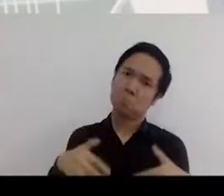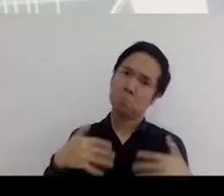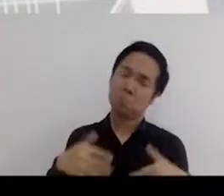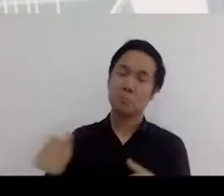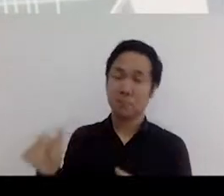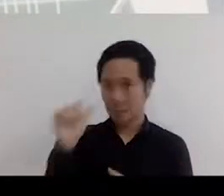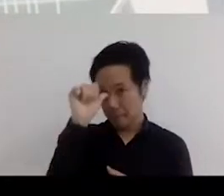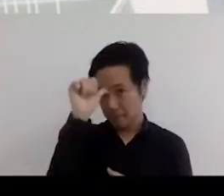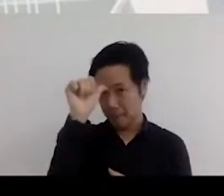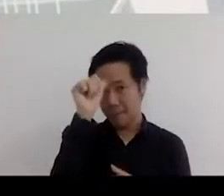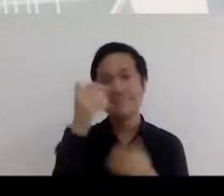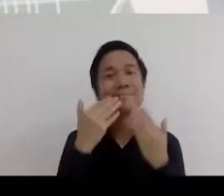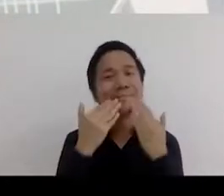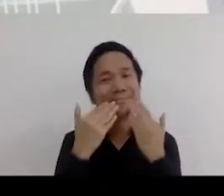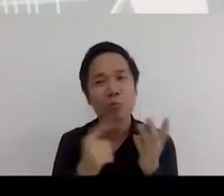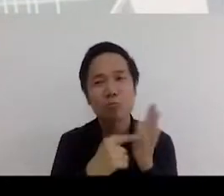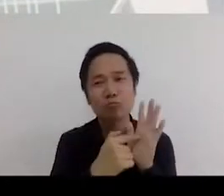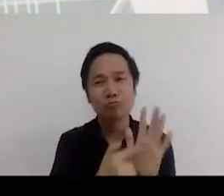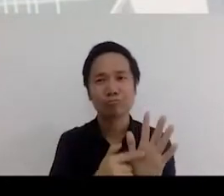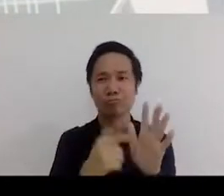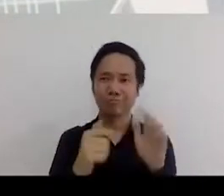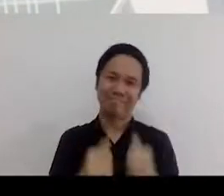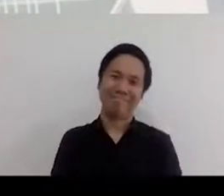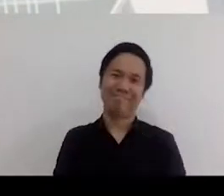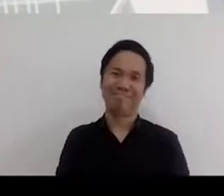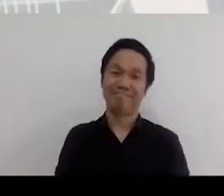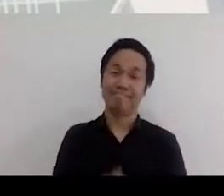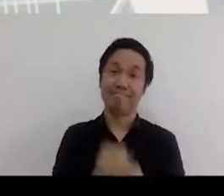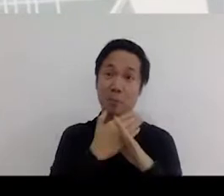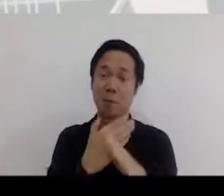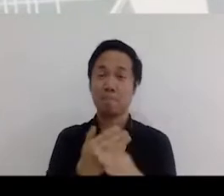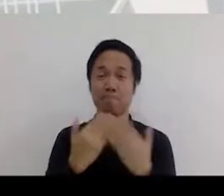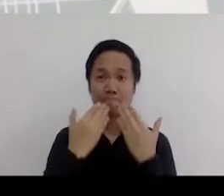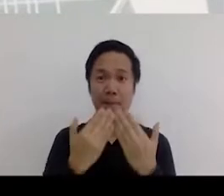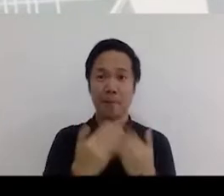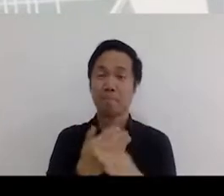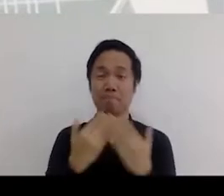Thank you again. So, we now move onto our final panellist,